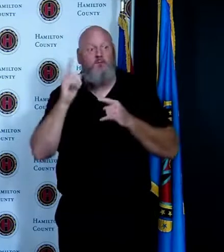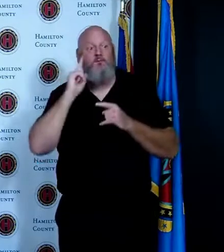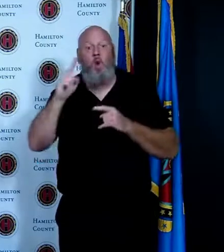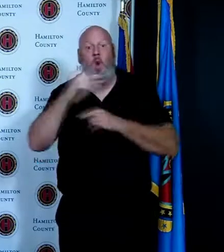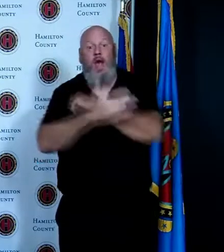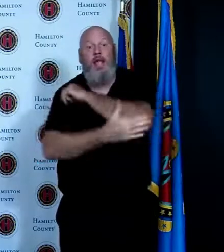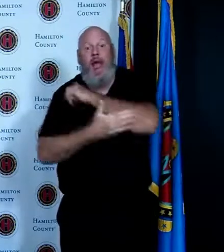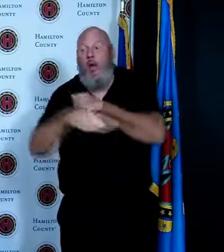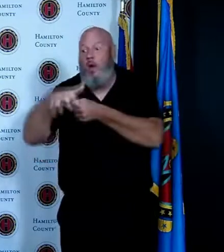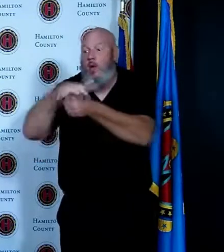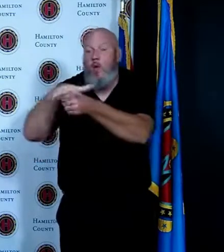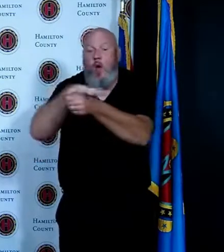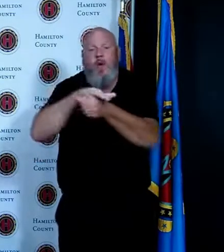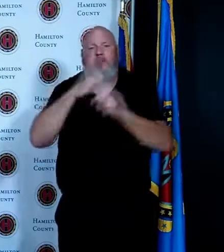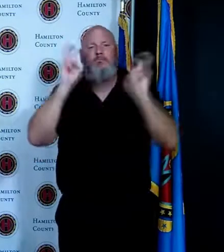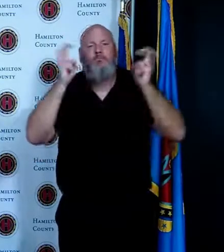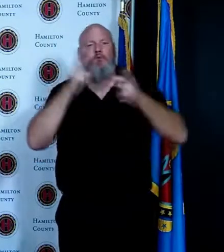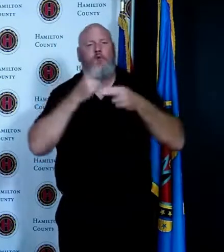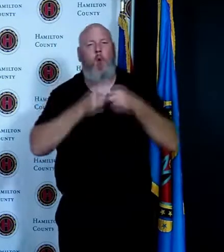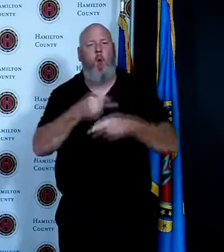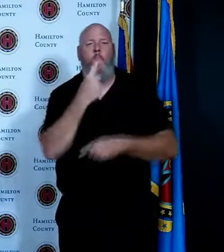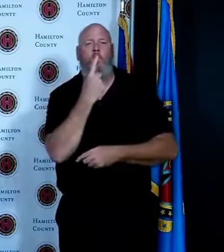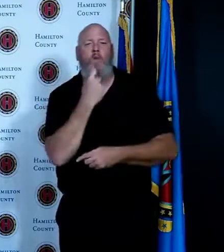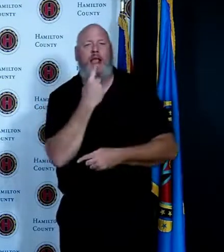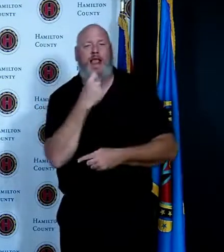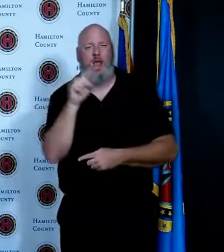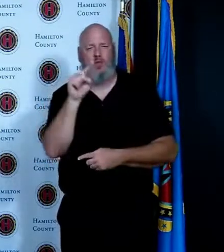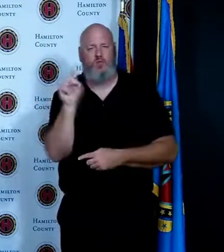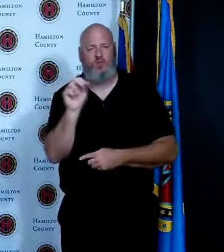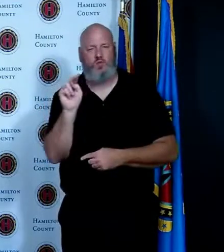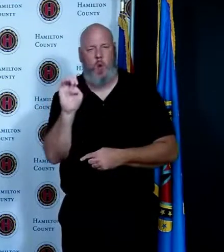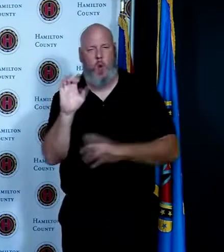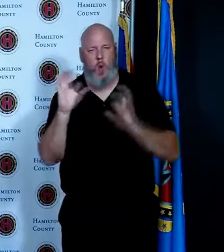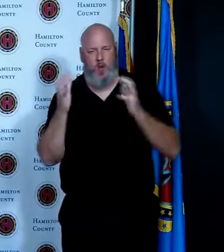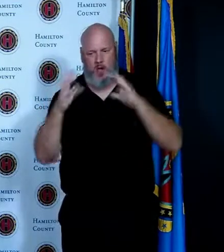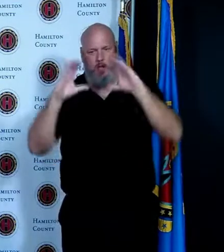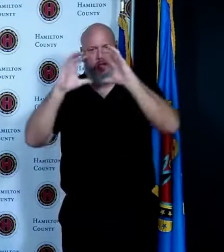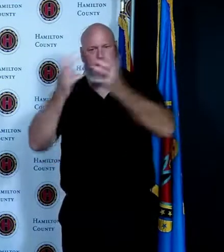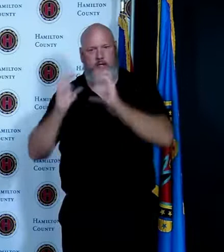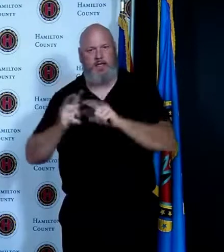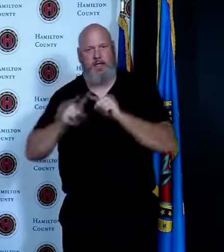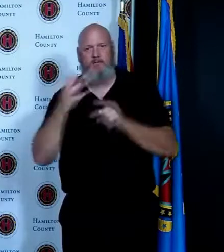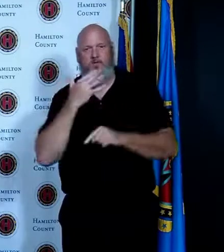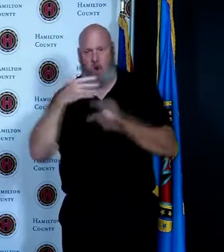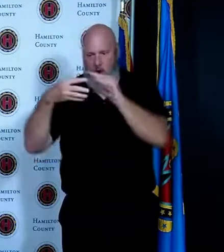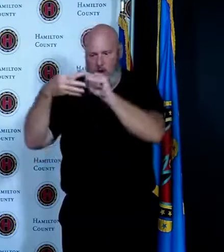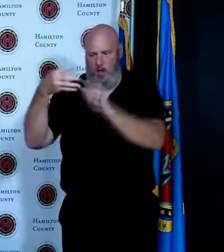make you read and so as long as we are in that category the mask mandate will